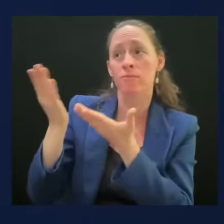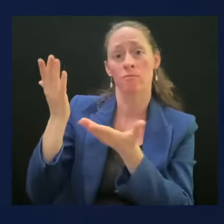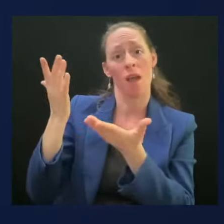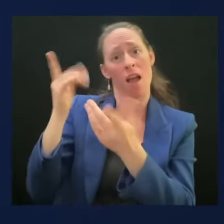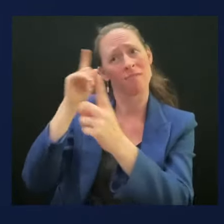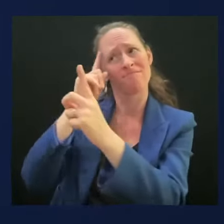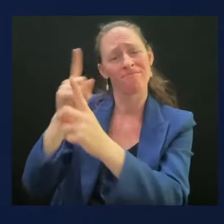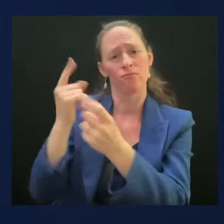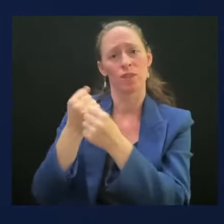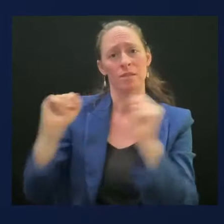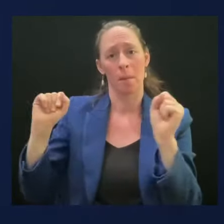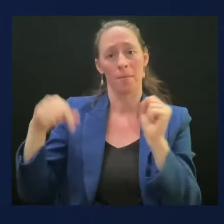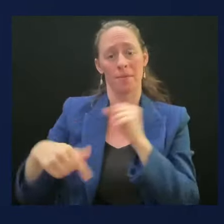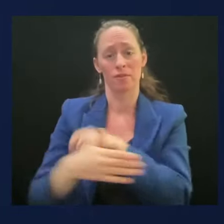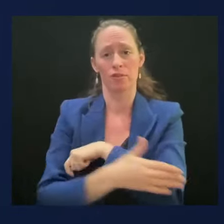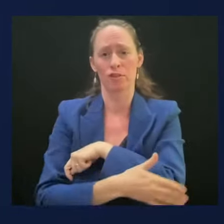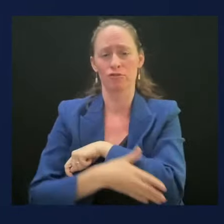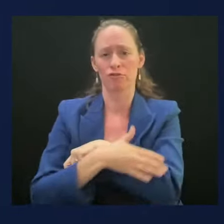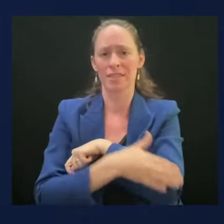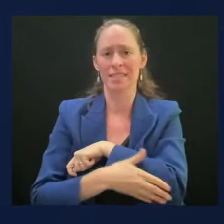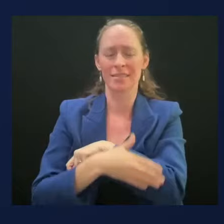reminding us of our sacred duty to remember.